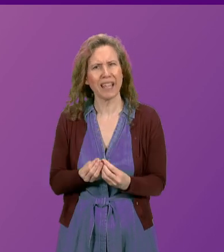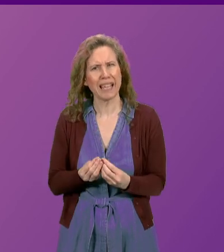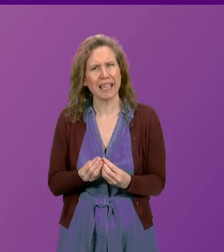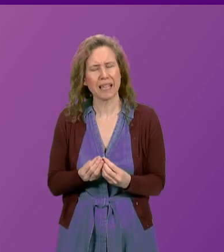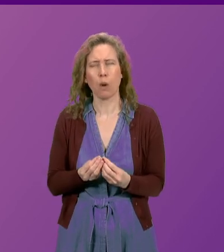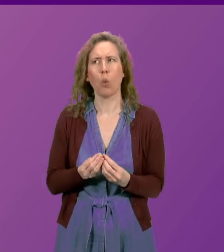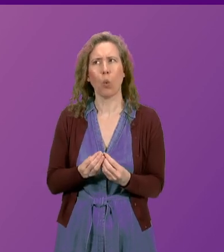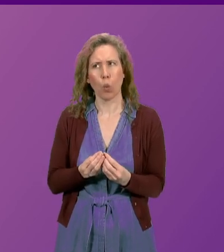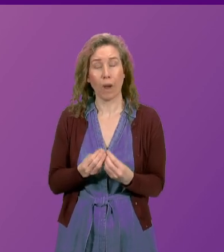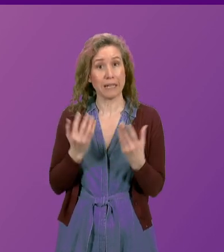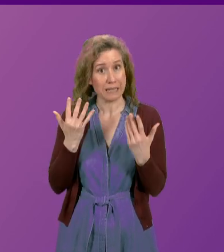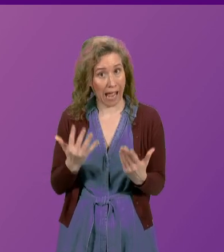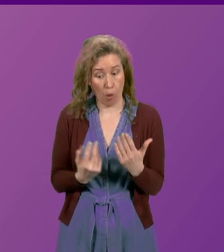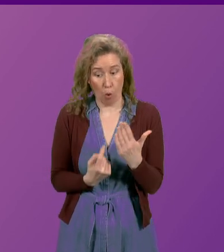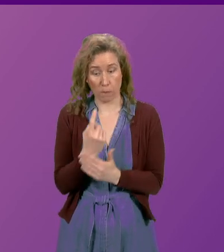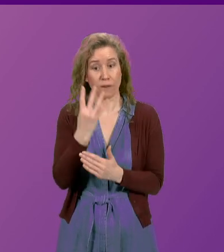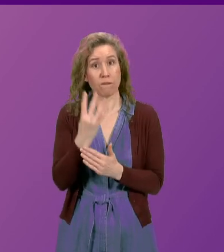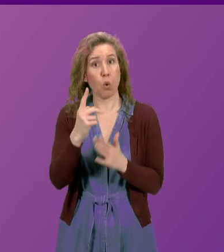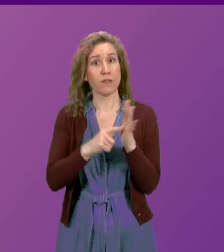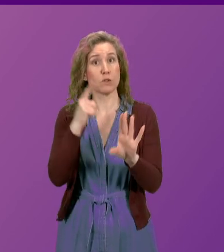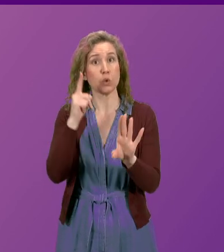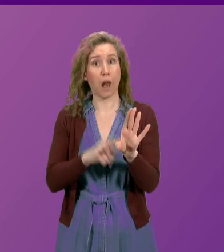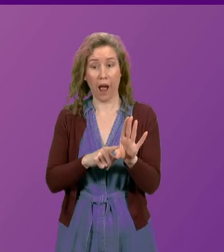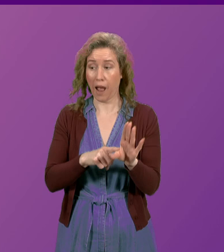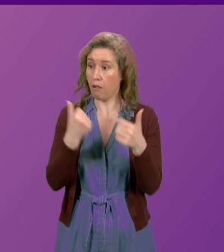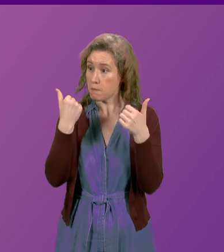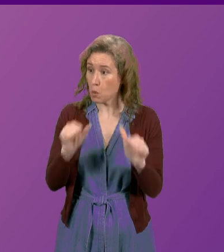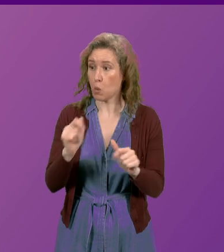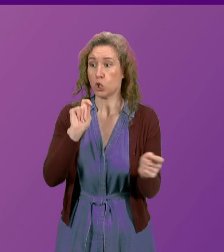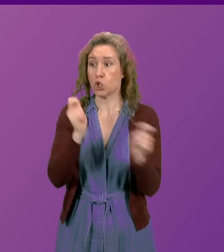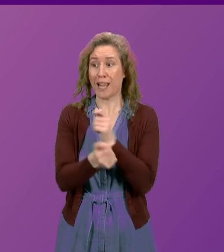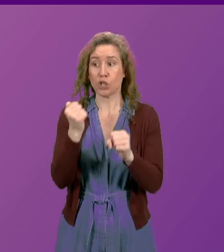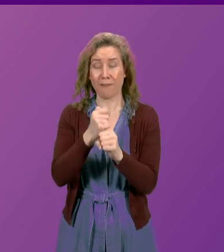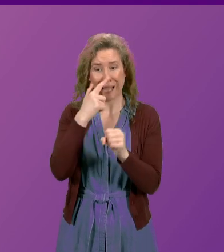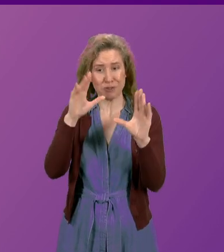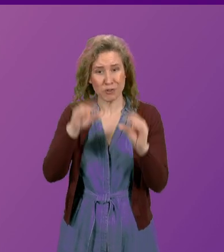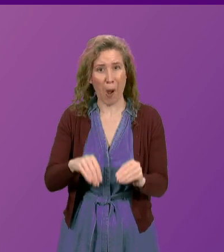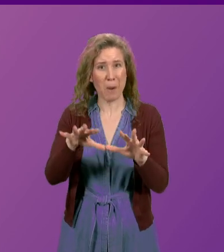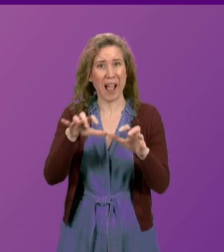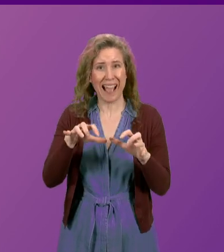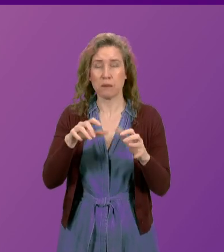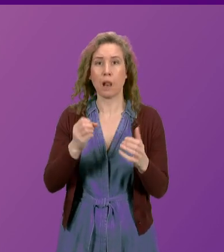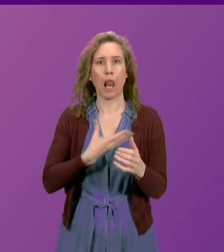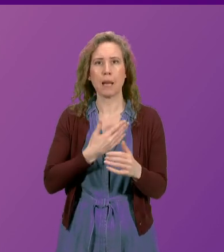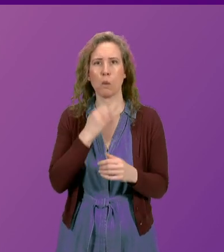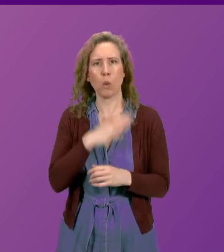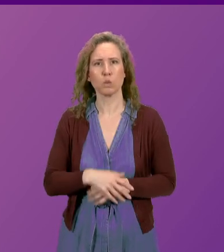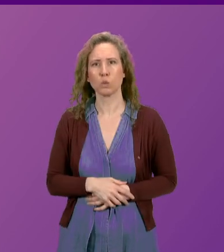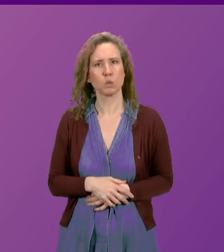There is now an opportunity, on 4 July, to elect a Government that could end austerity, but the Labour Party is not seizing the opportunity to end austerity—the Labour